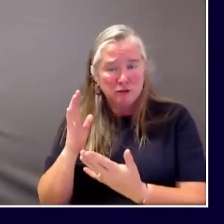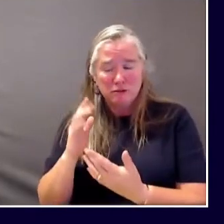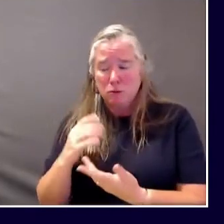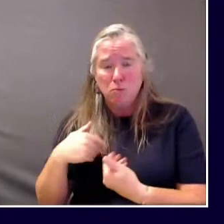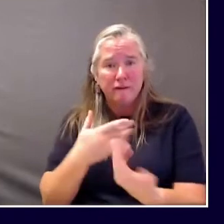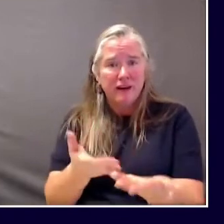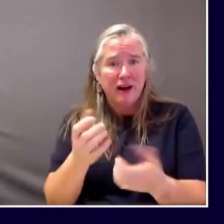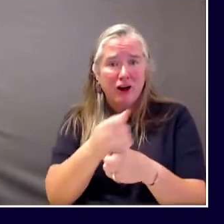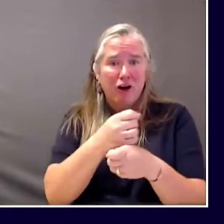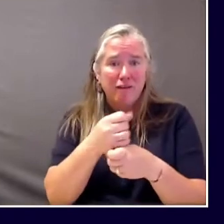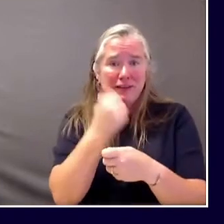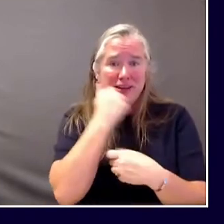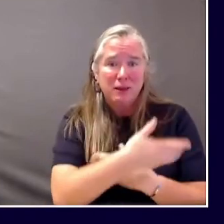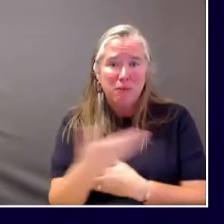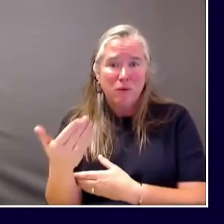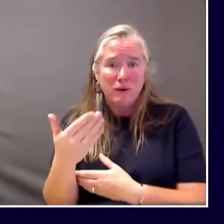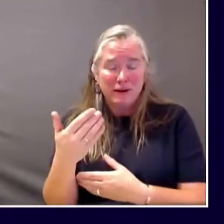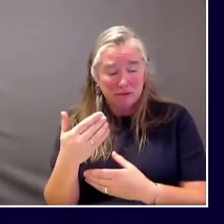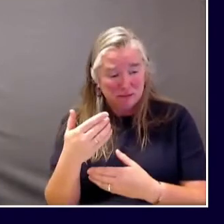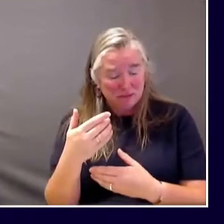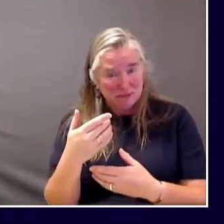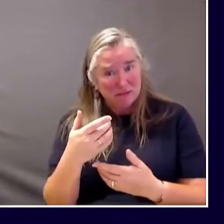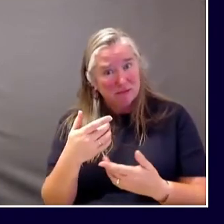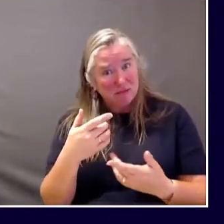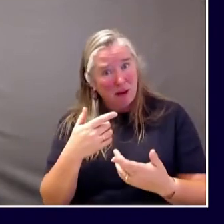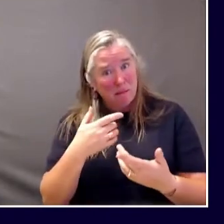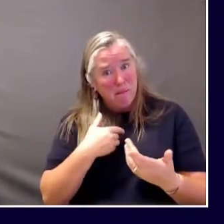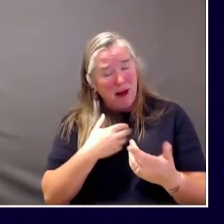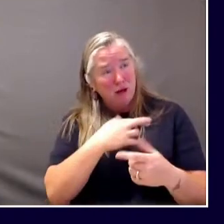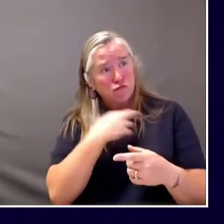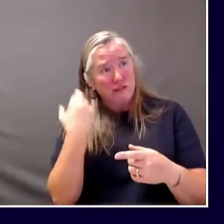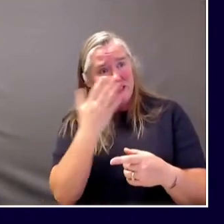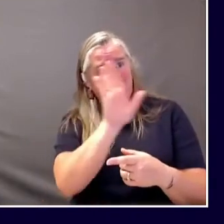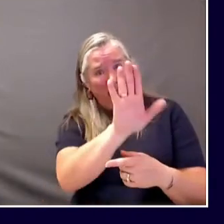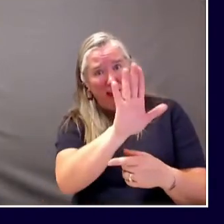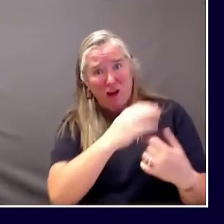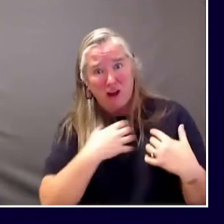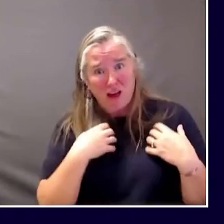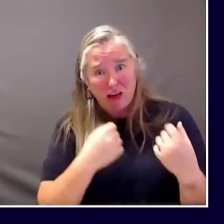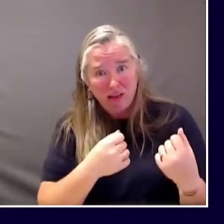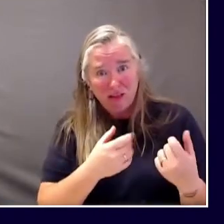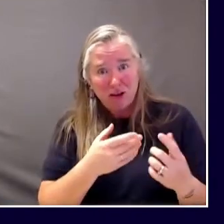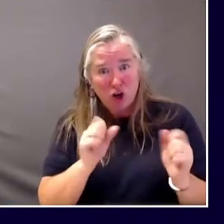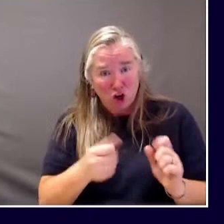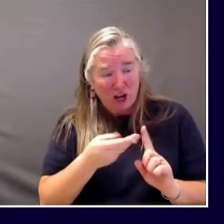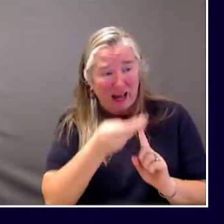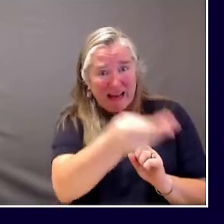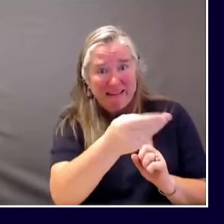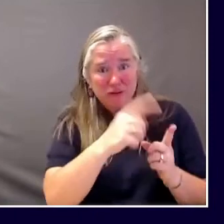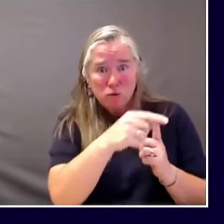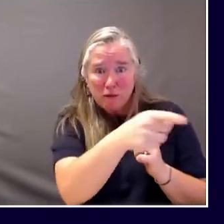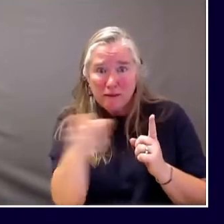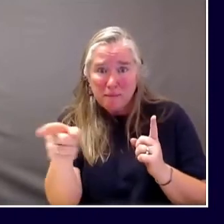diner are you putting them at risk you putting the person